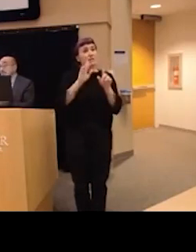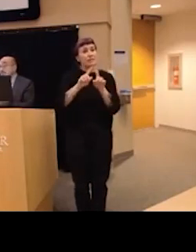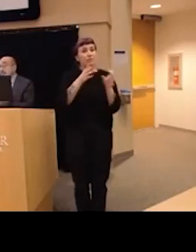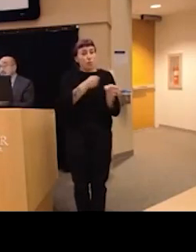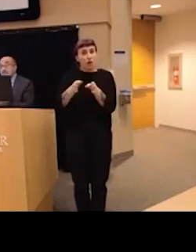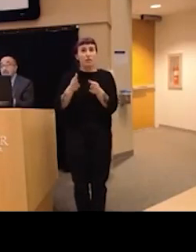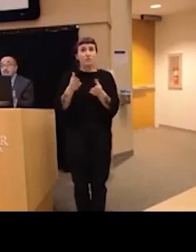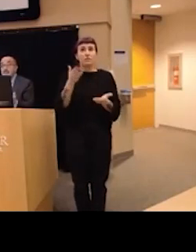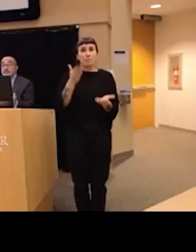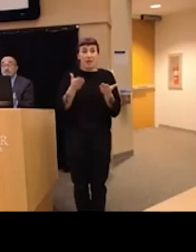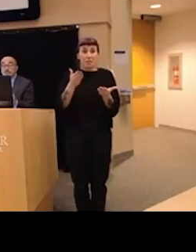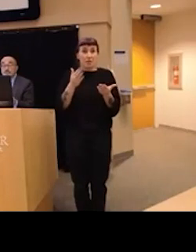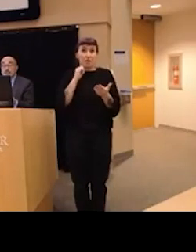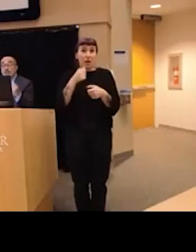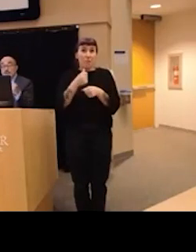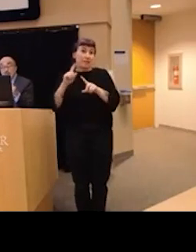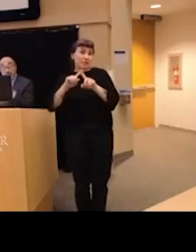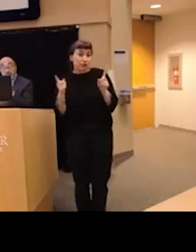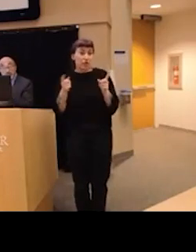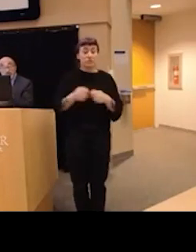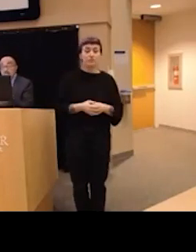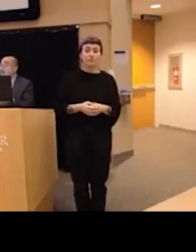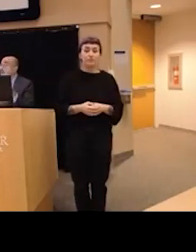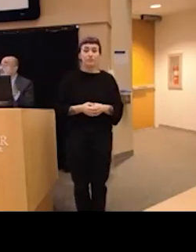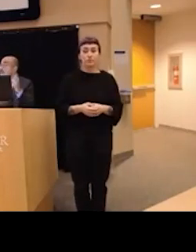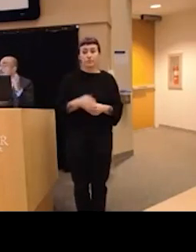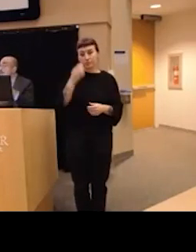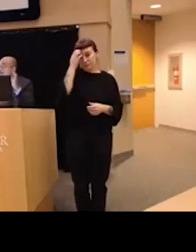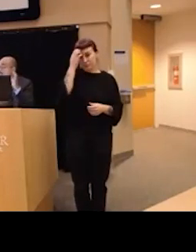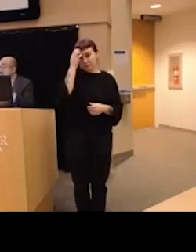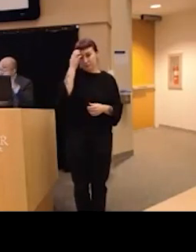may not be able to make that much of a difference however on balance there's a real significant